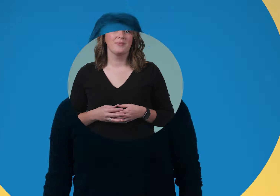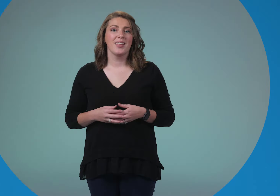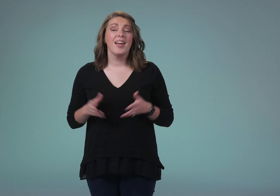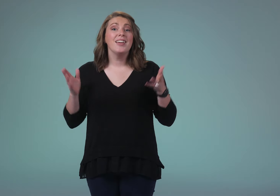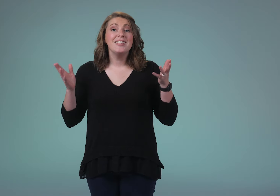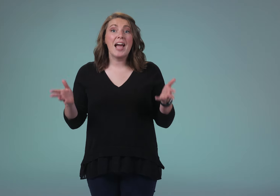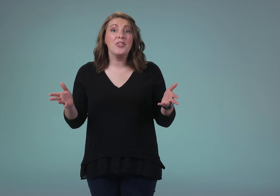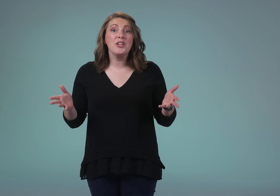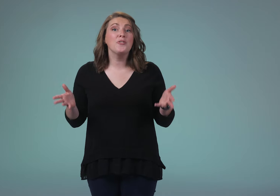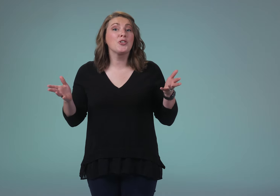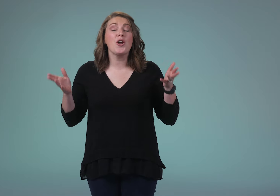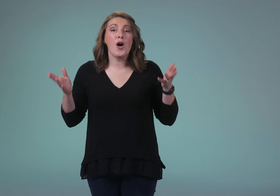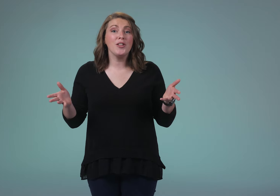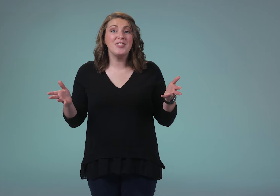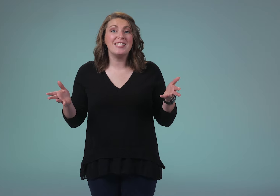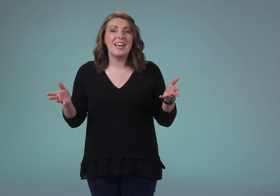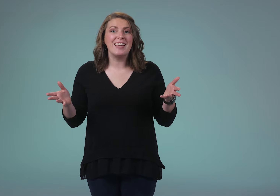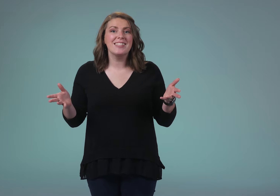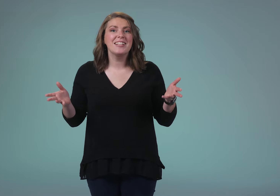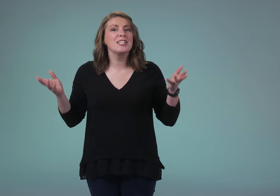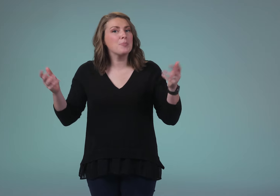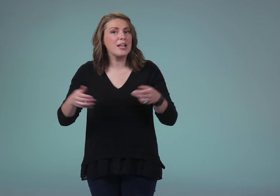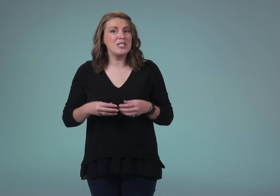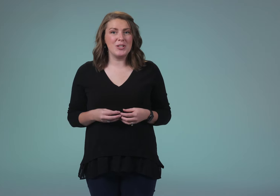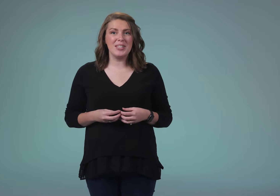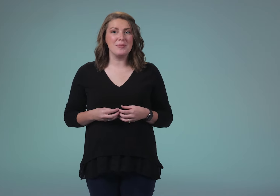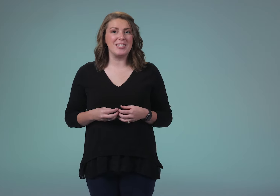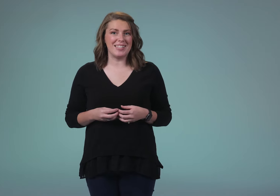Now that you learned all these signs, let's practice them using them in these sentences.